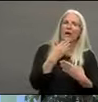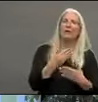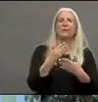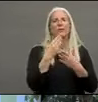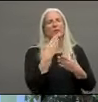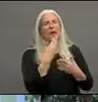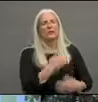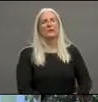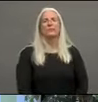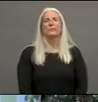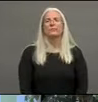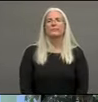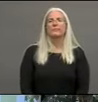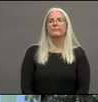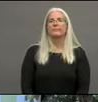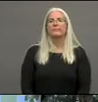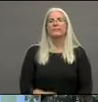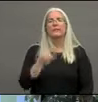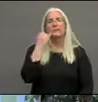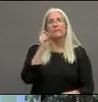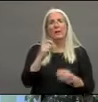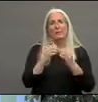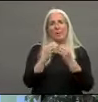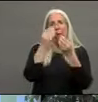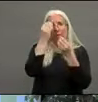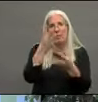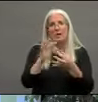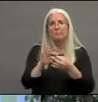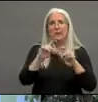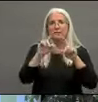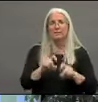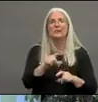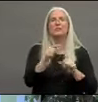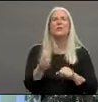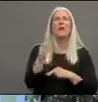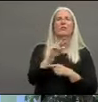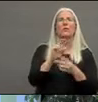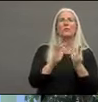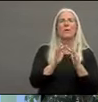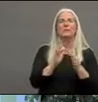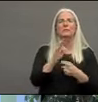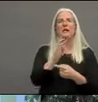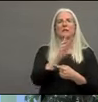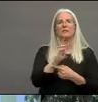information about testing, please visit SCCFreeTests.org